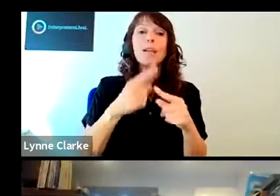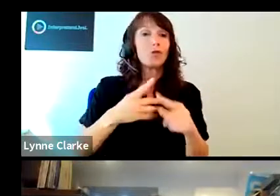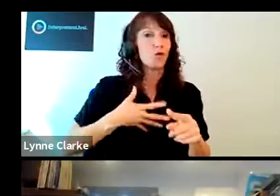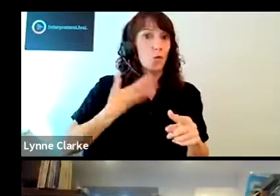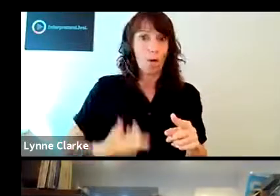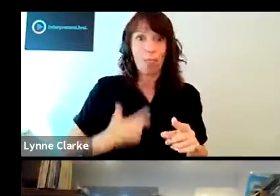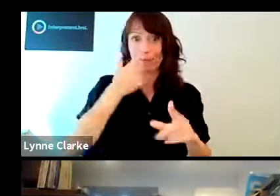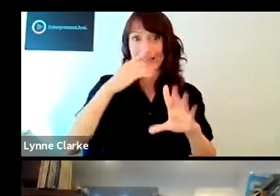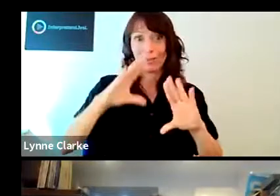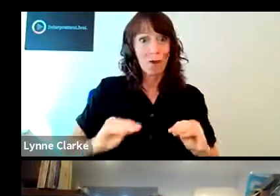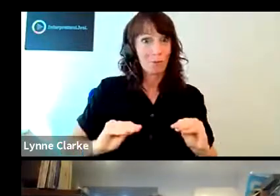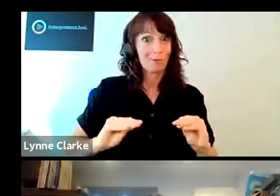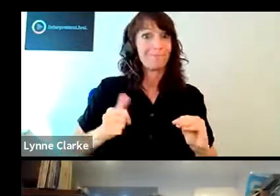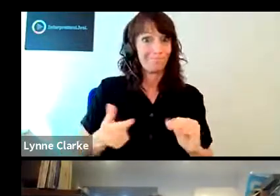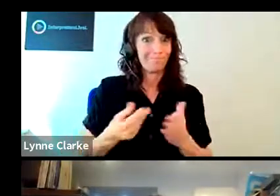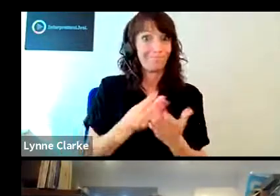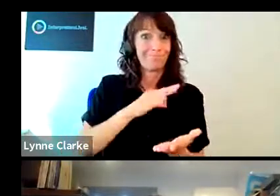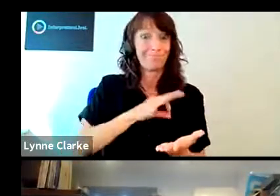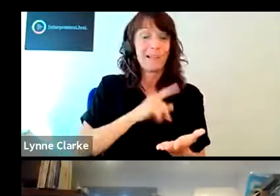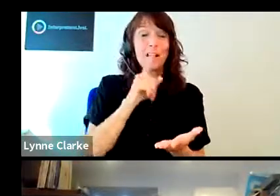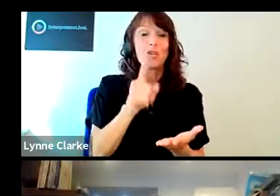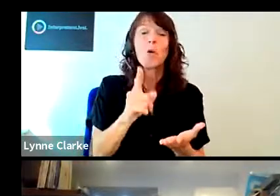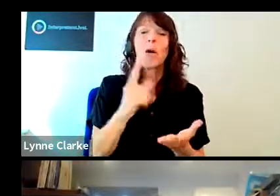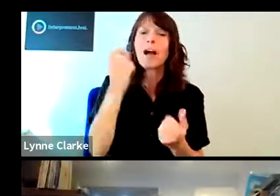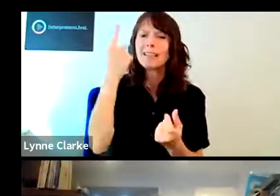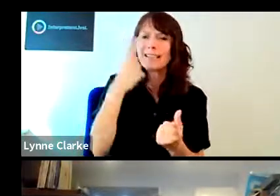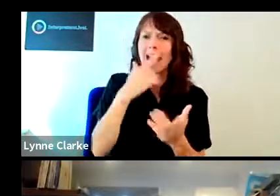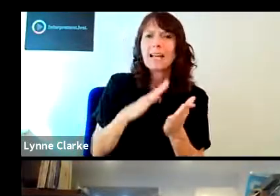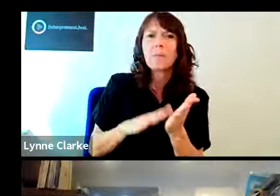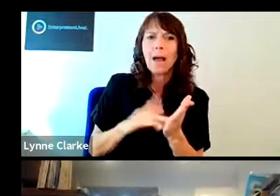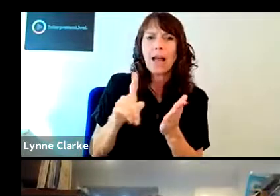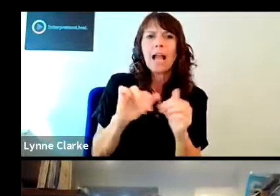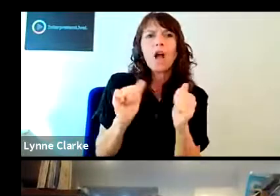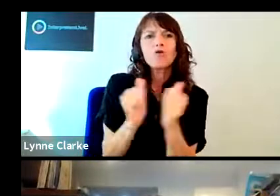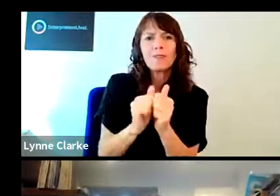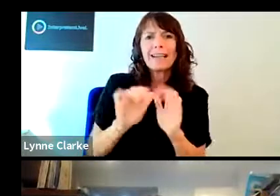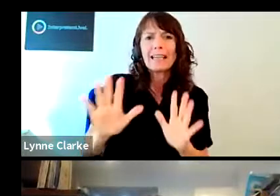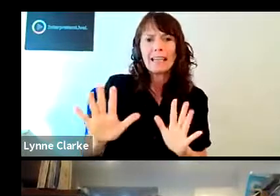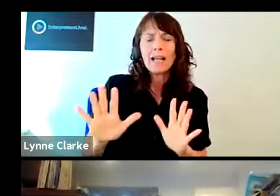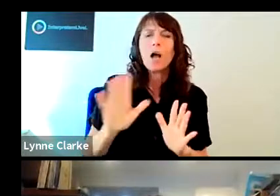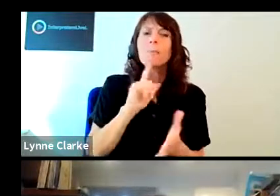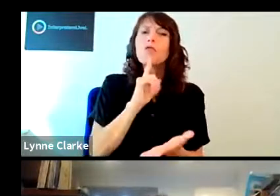though I understand what Mike is saying, and I agree, let's just make it easy, but the reality is